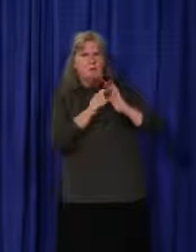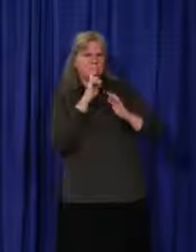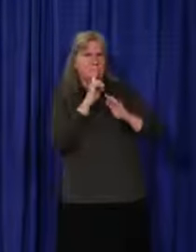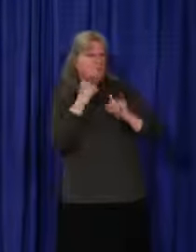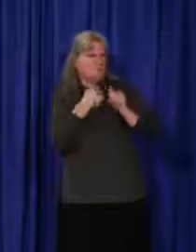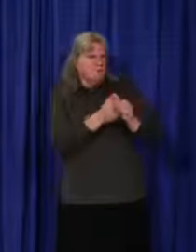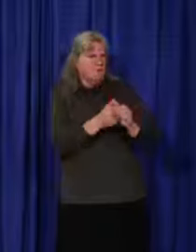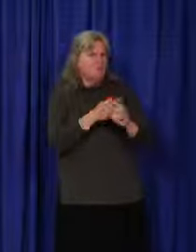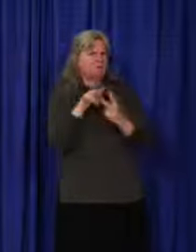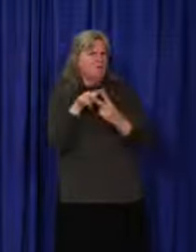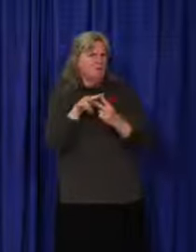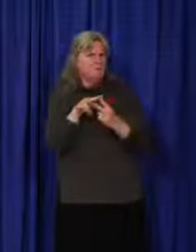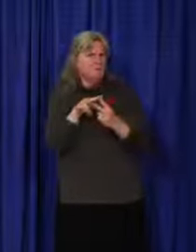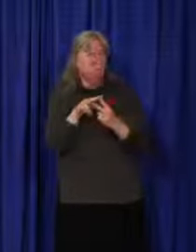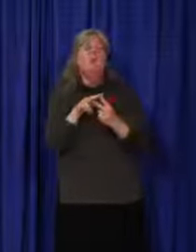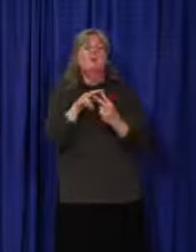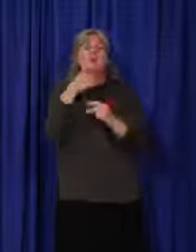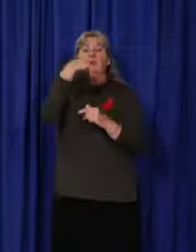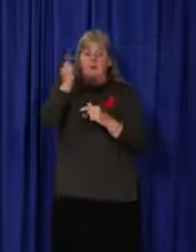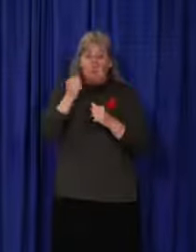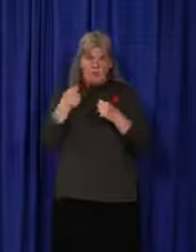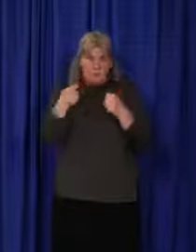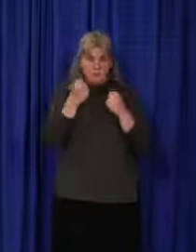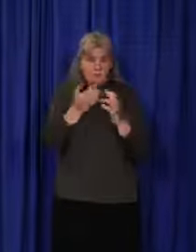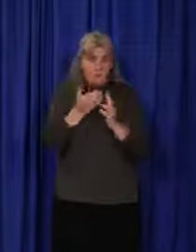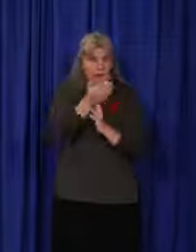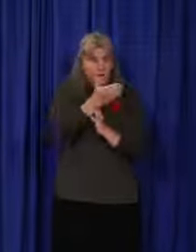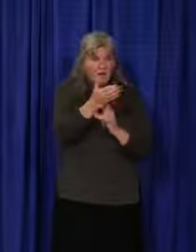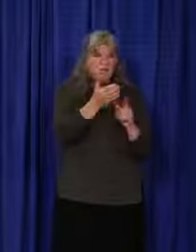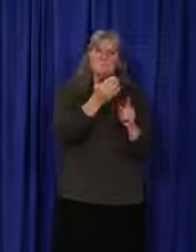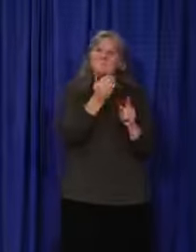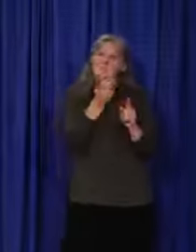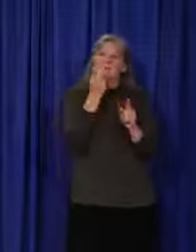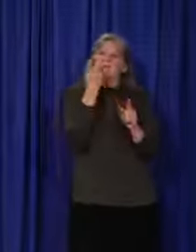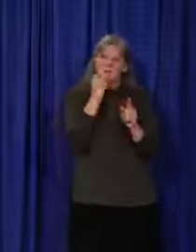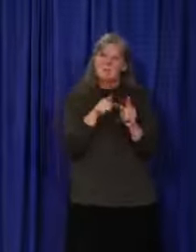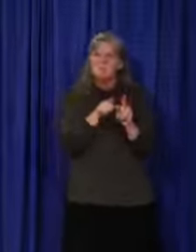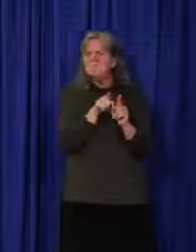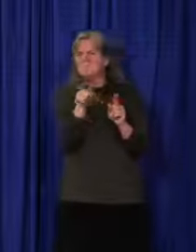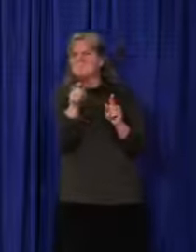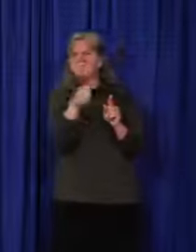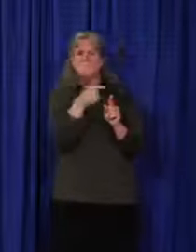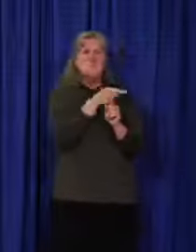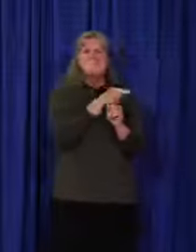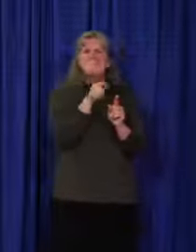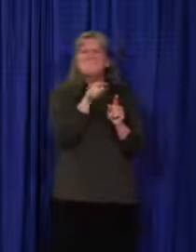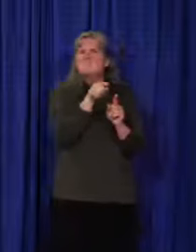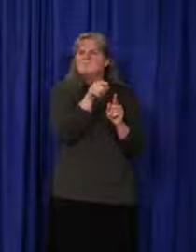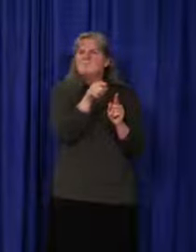We will continue to take a gradual and measured approach to lifting restrictions guided by epidemiology.